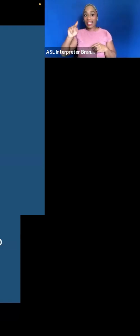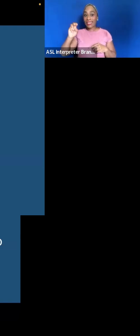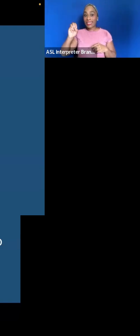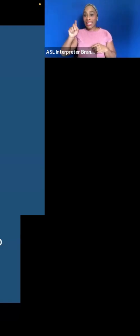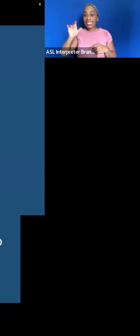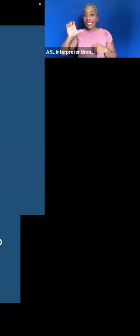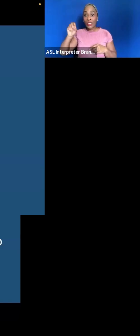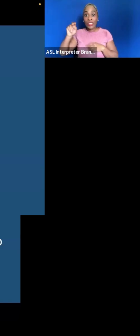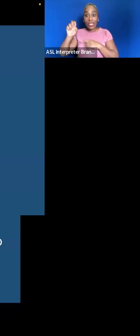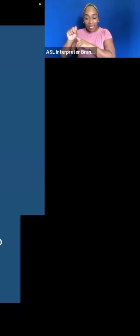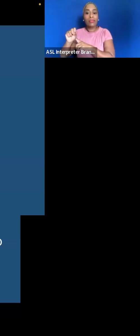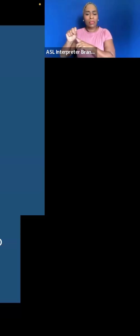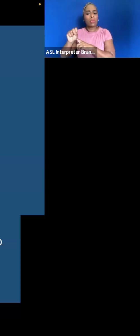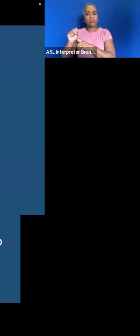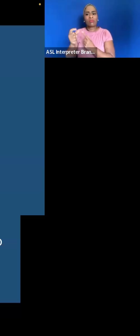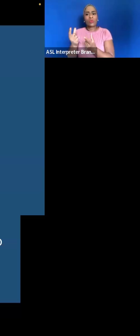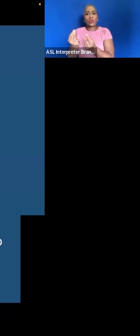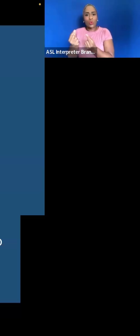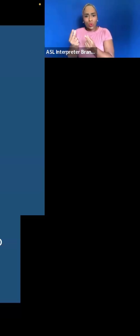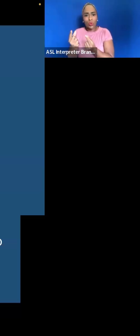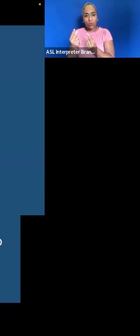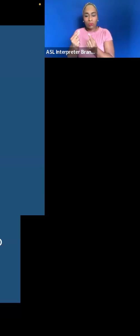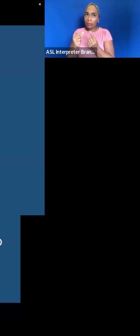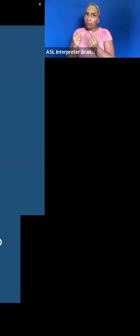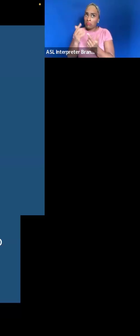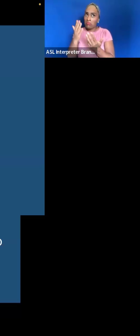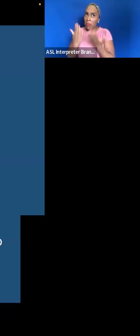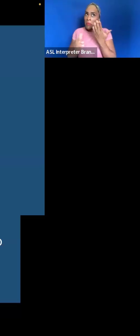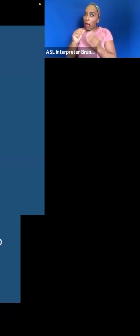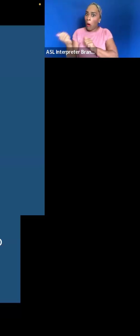I know they're not in all states, but in Texas they are used